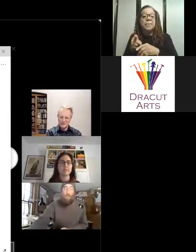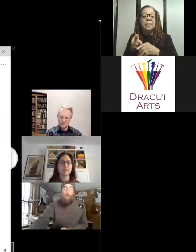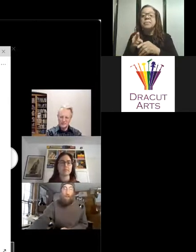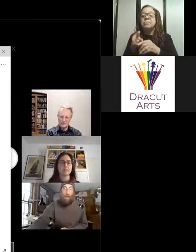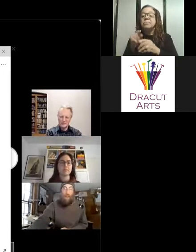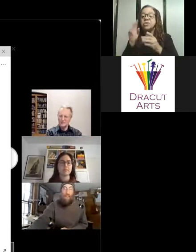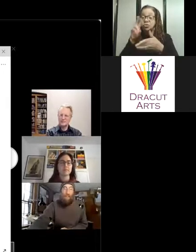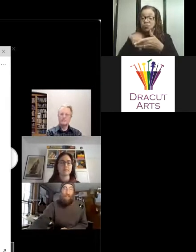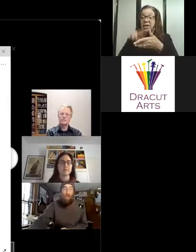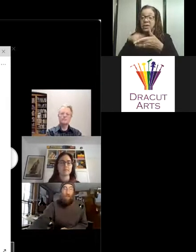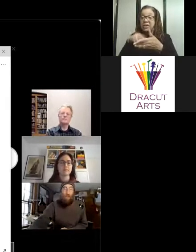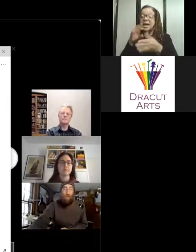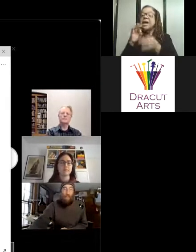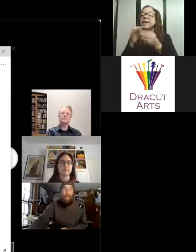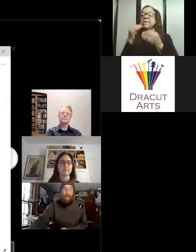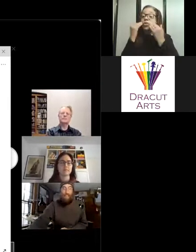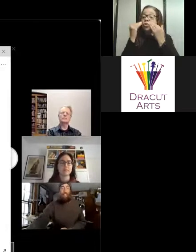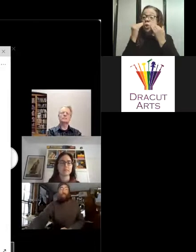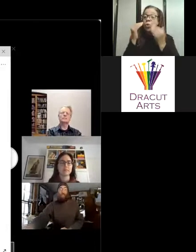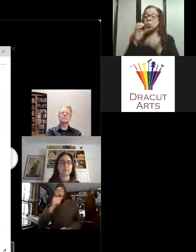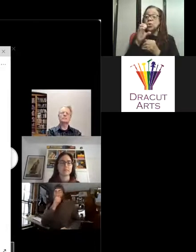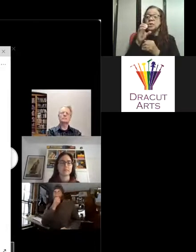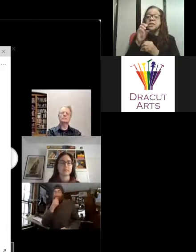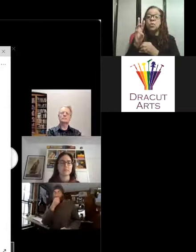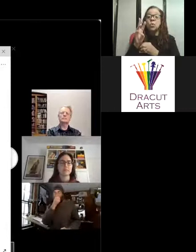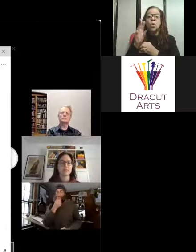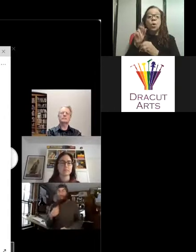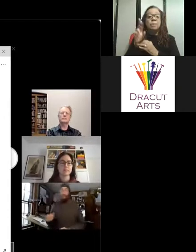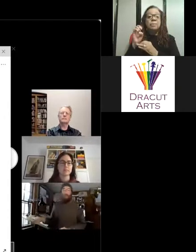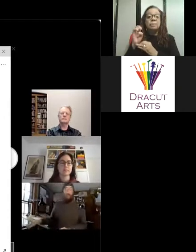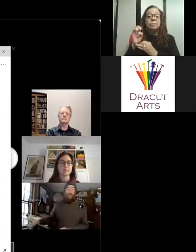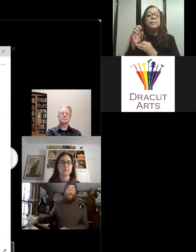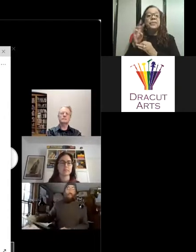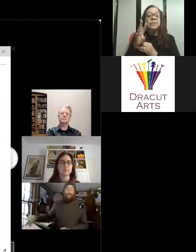Civil War painting... there's no reason you would recognize this fellow that I drew as a